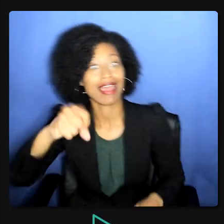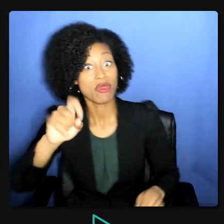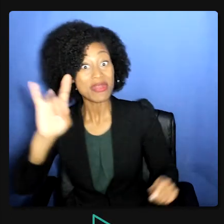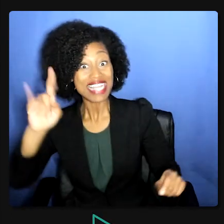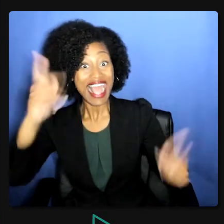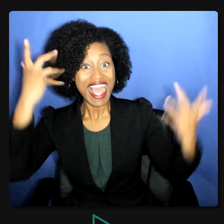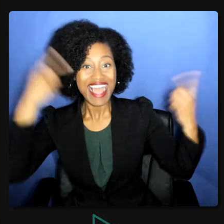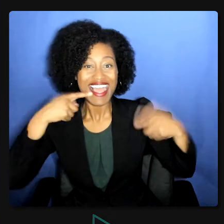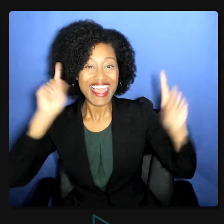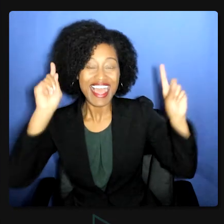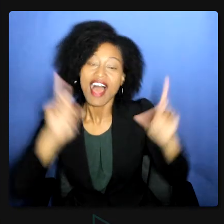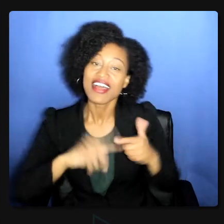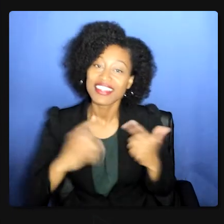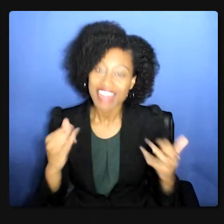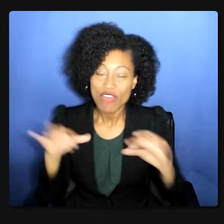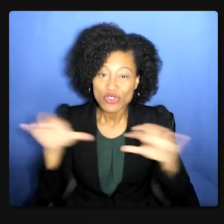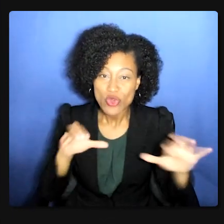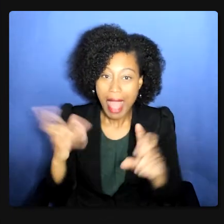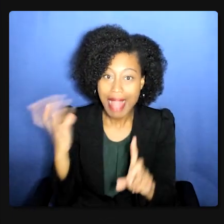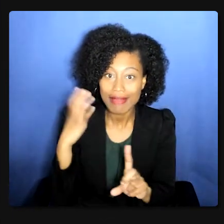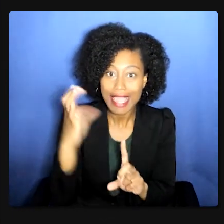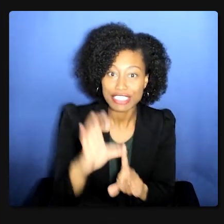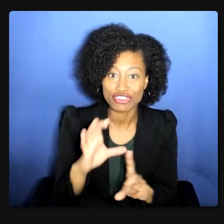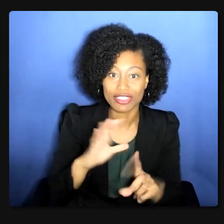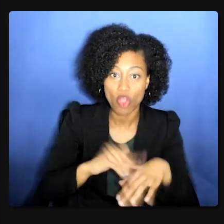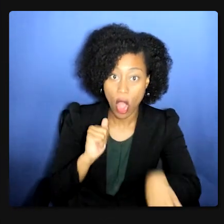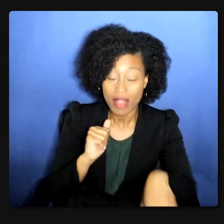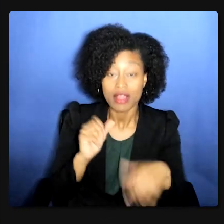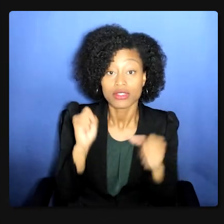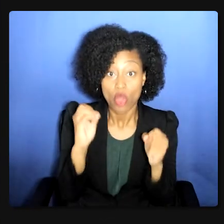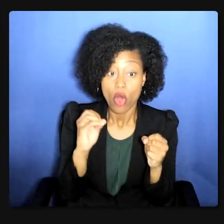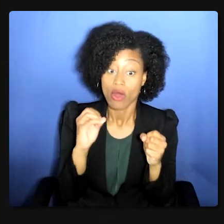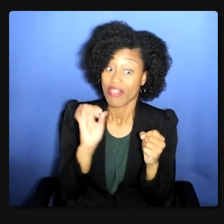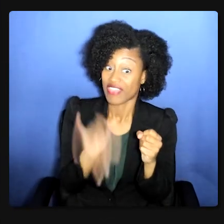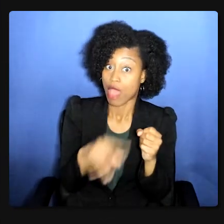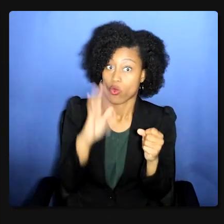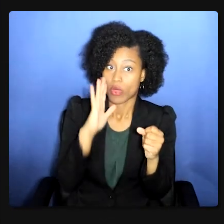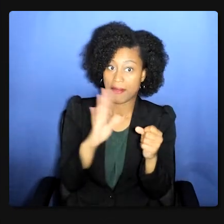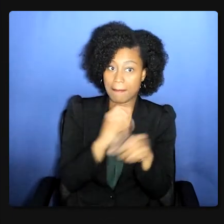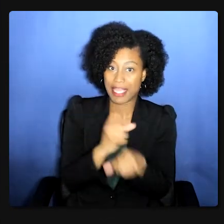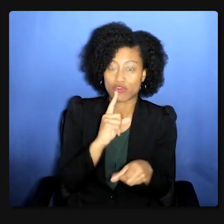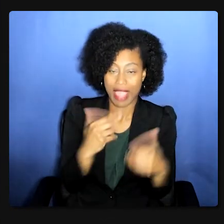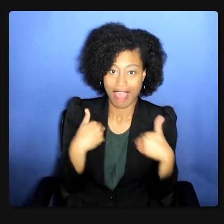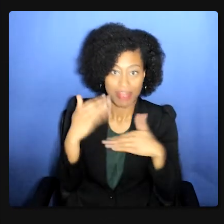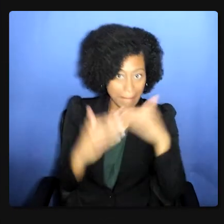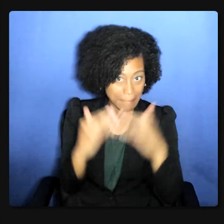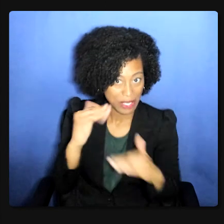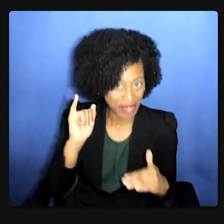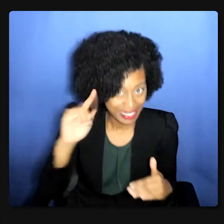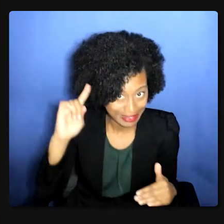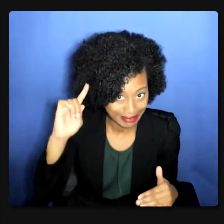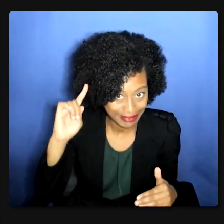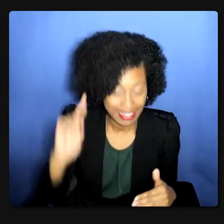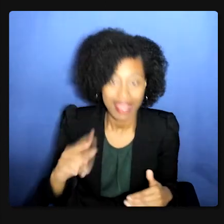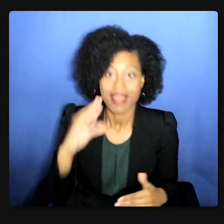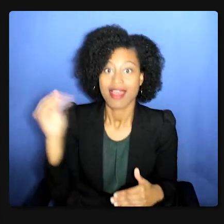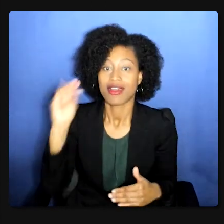And we did. Okay, so we got an IP. Now we need to do the allocation call, right? So this is going to make sure that we have the build ID